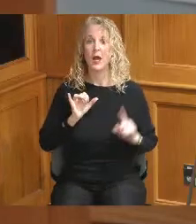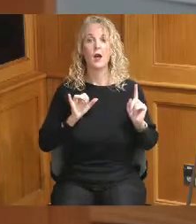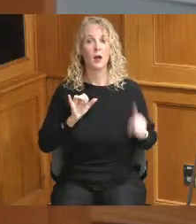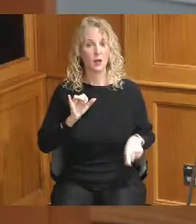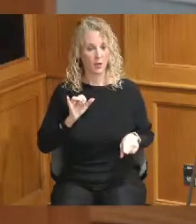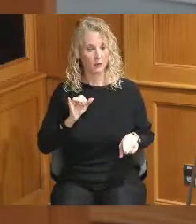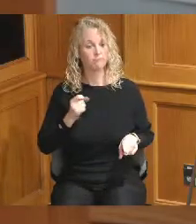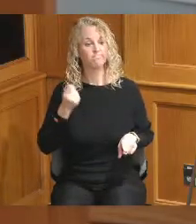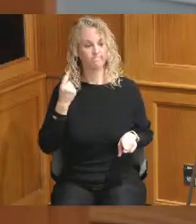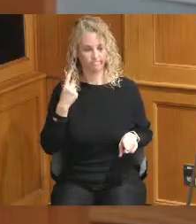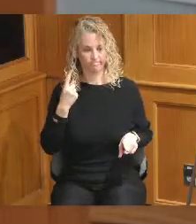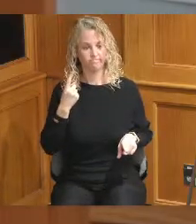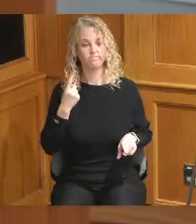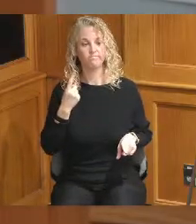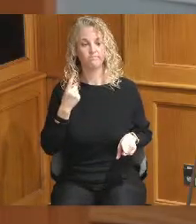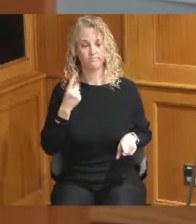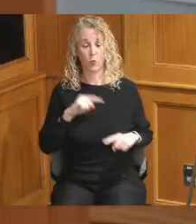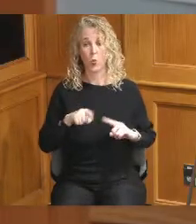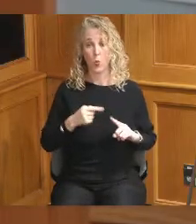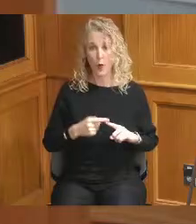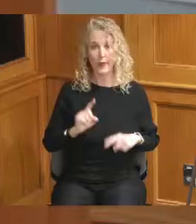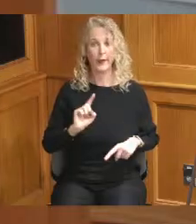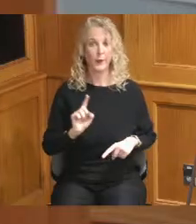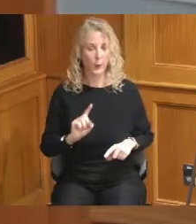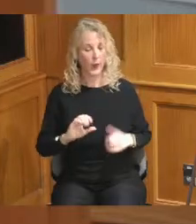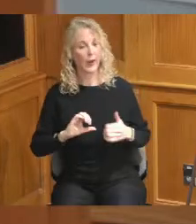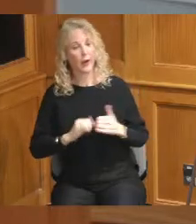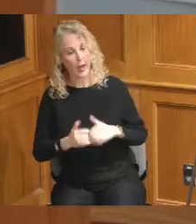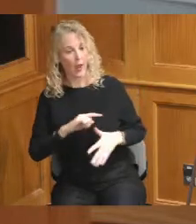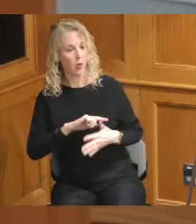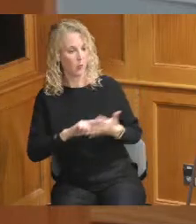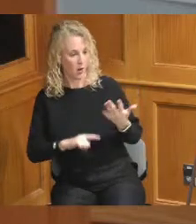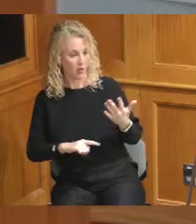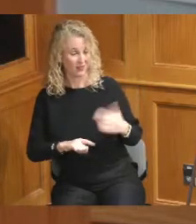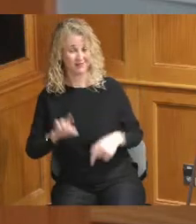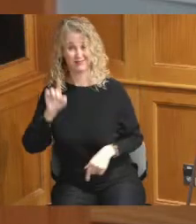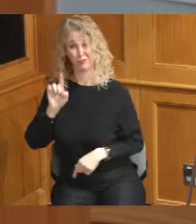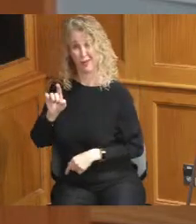can we can be certain this is going to work for the person who's taking this on as opposed to